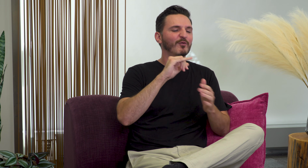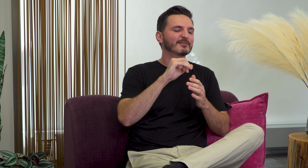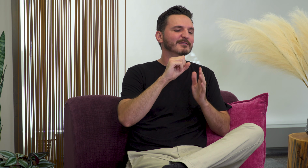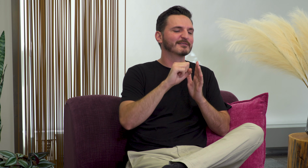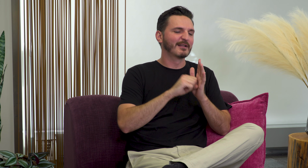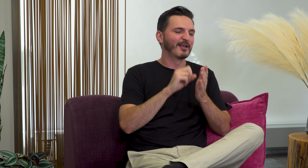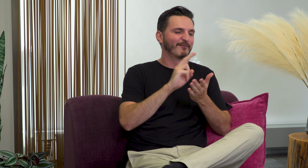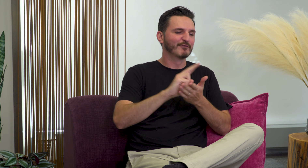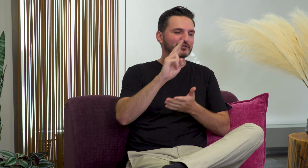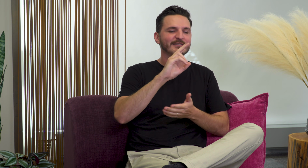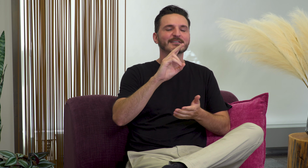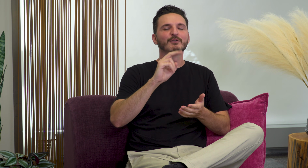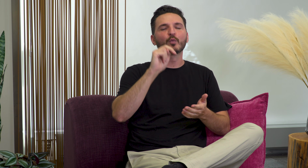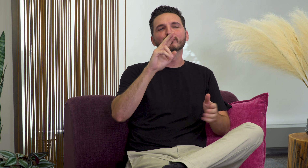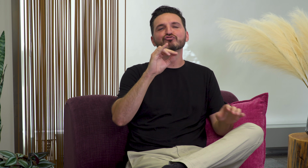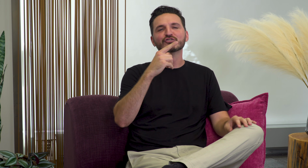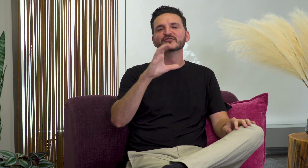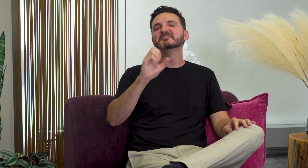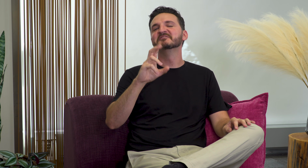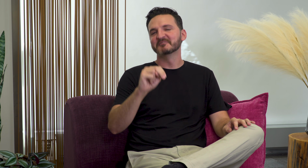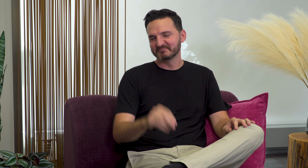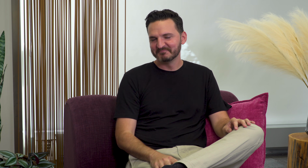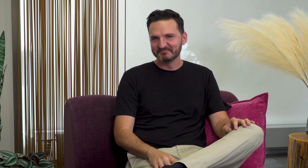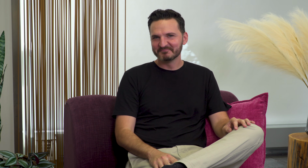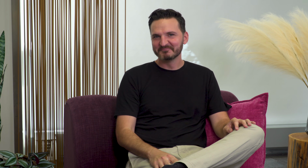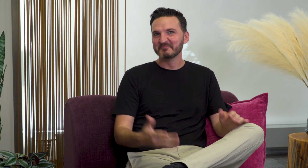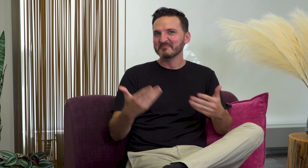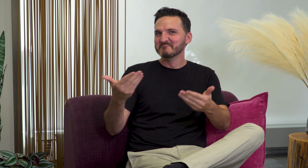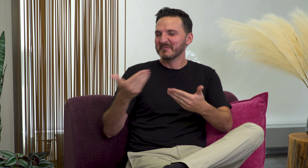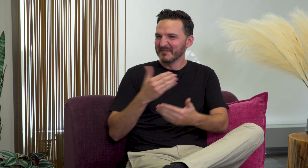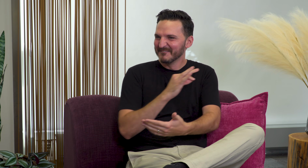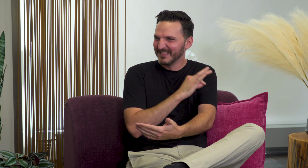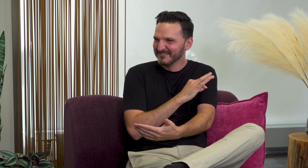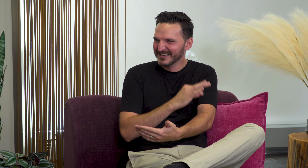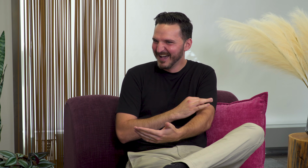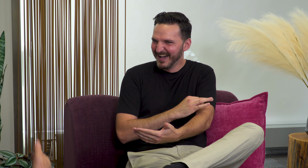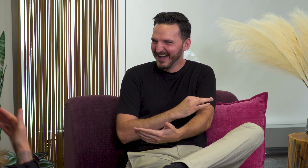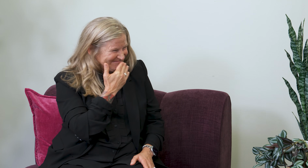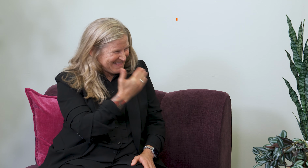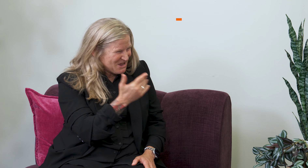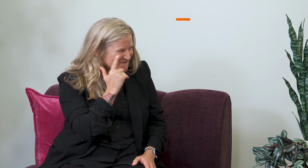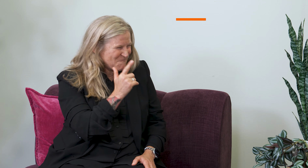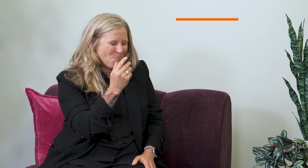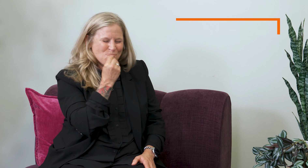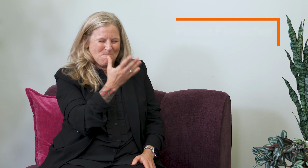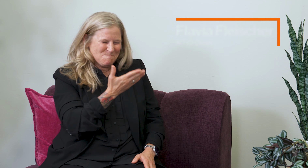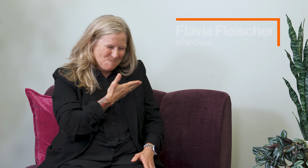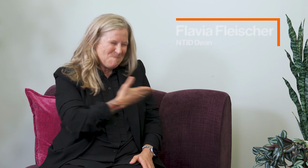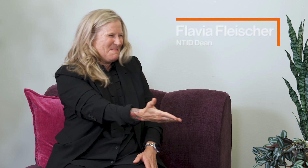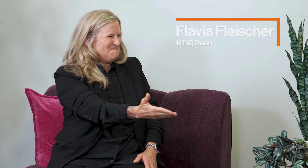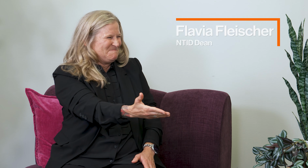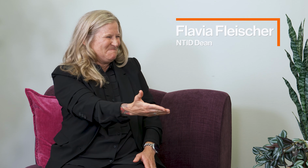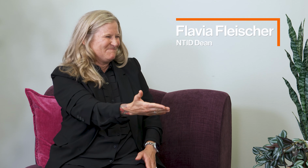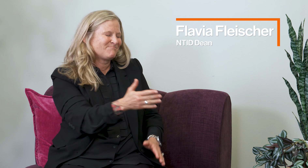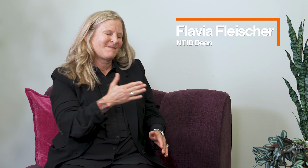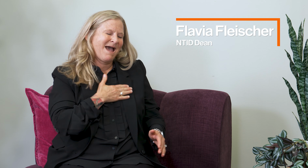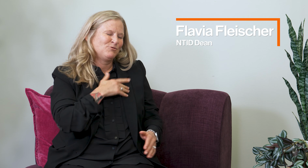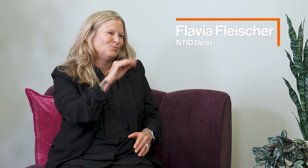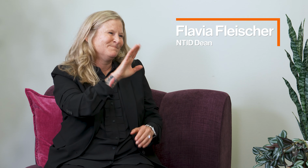as chair and professor at California State University, Northridge. Welcome, Flavia. Dr. Fleischer: Thank you for such a warm welcome.